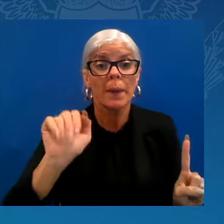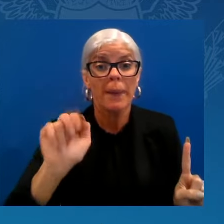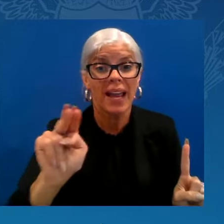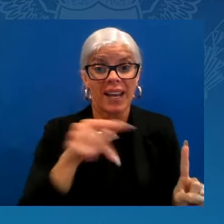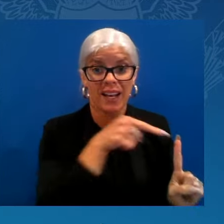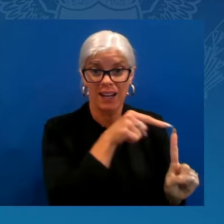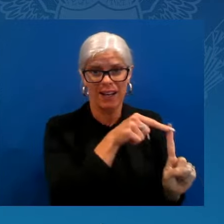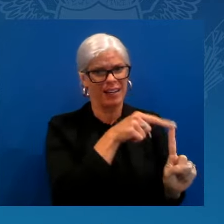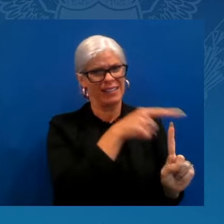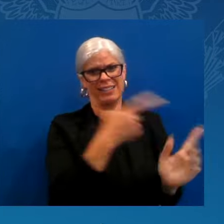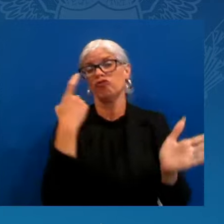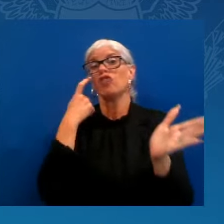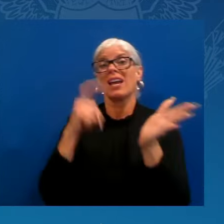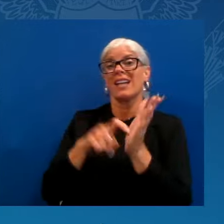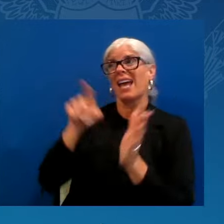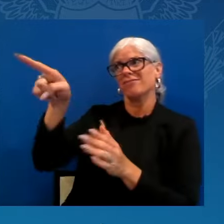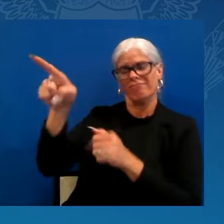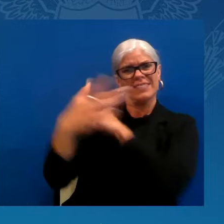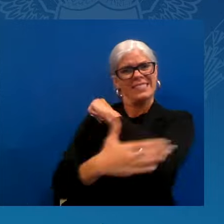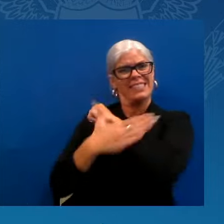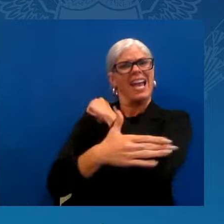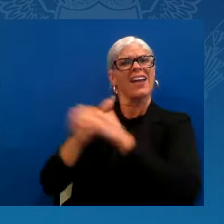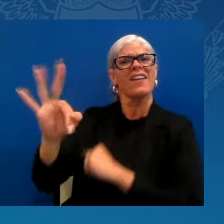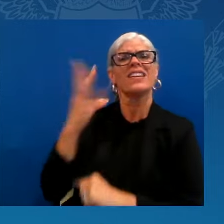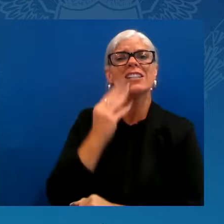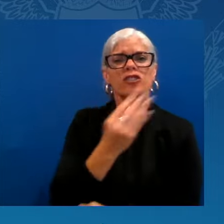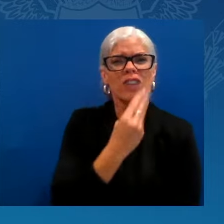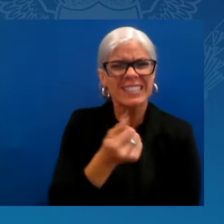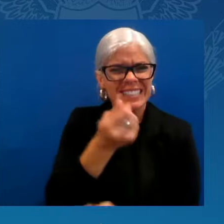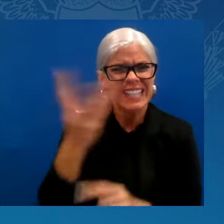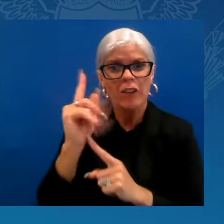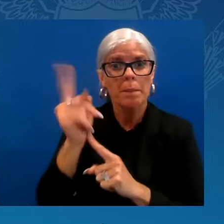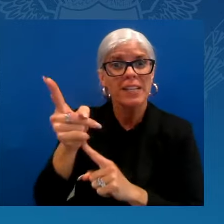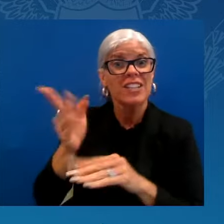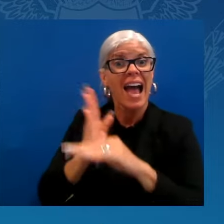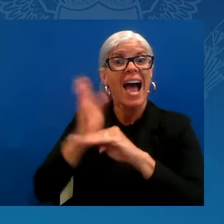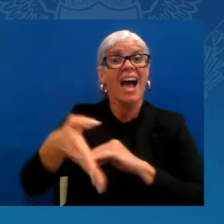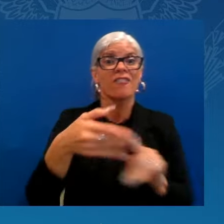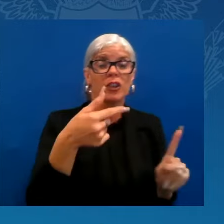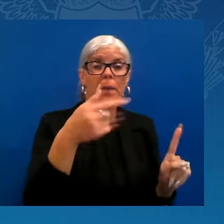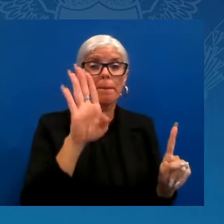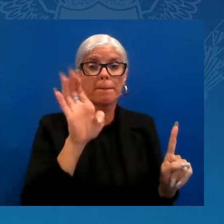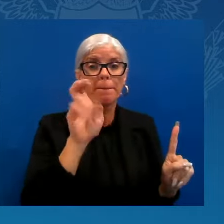through Republican and Democratic administrations and through today